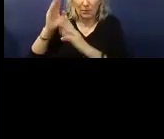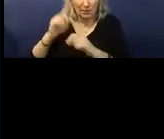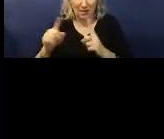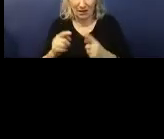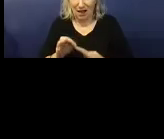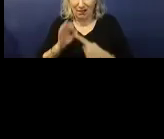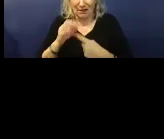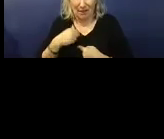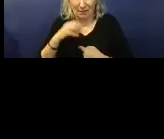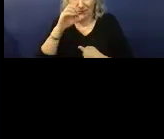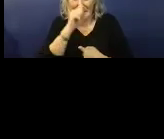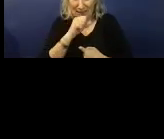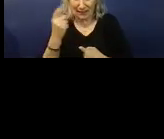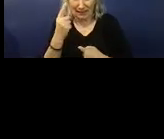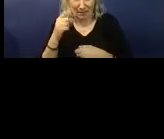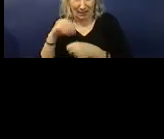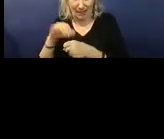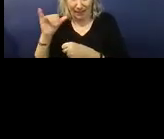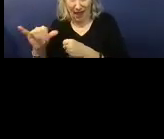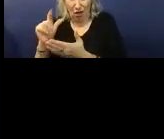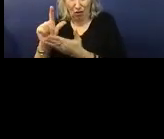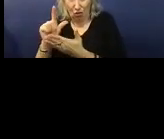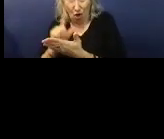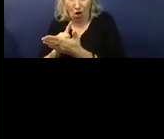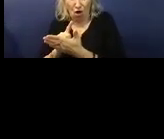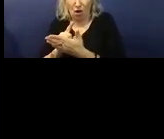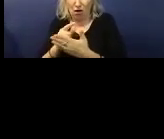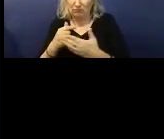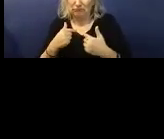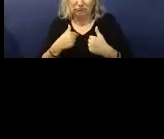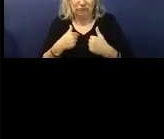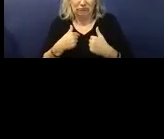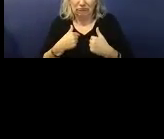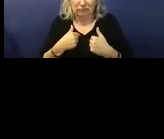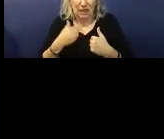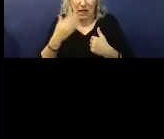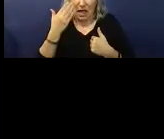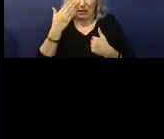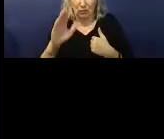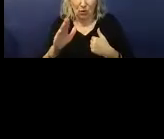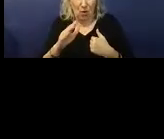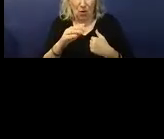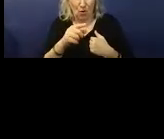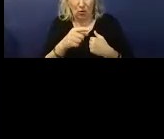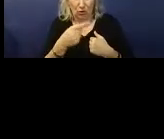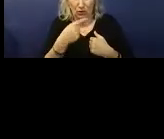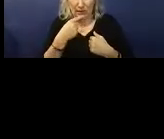abuse statute, I don't think there's a, a line that says, you know, this type of employee would not be investigated.